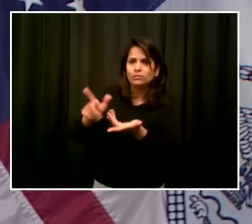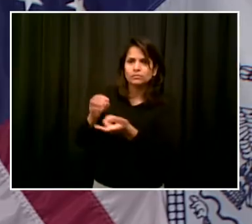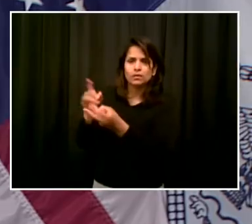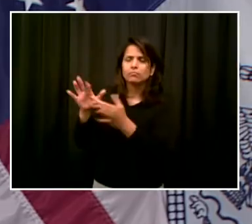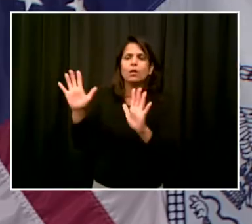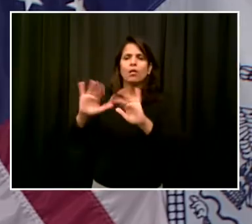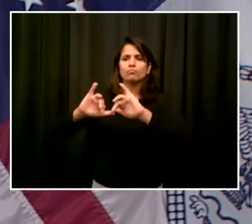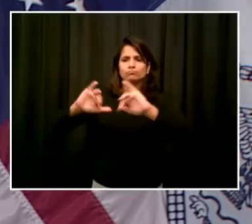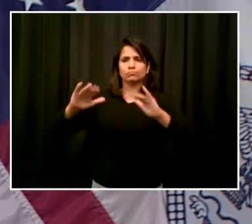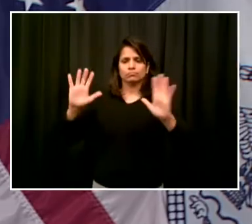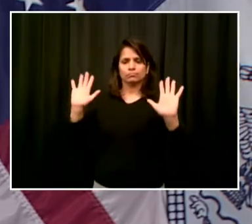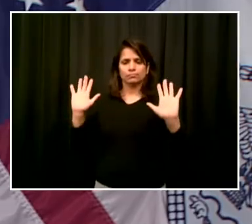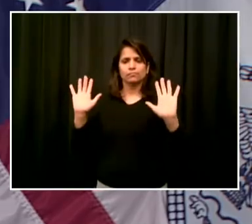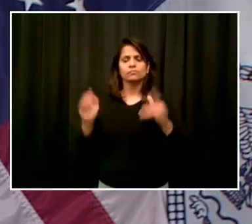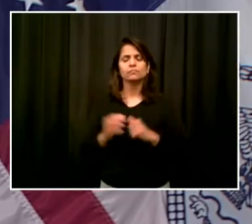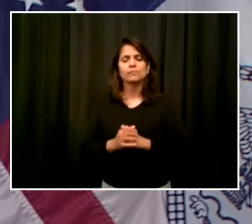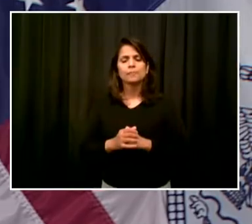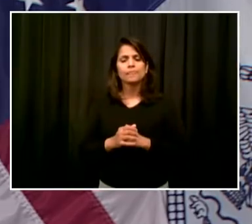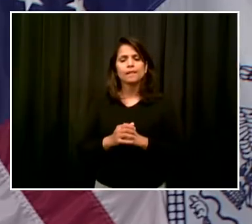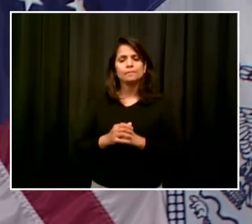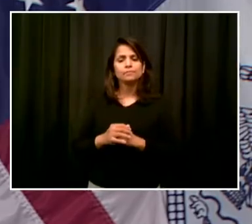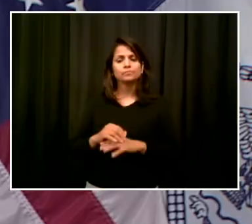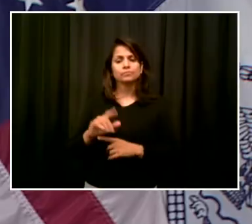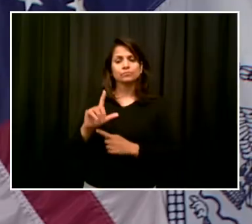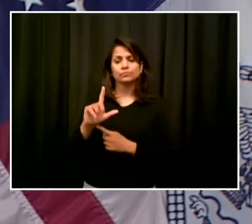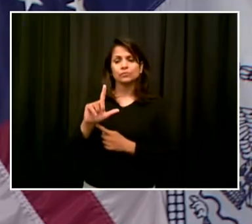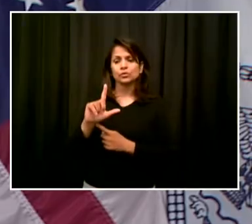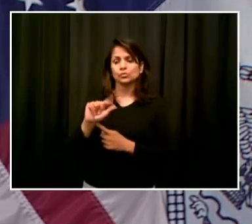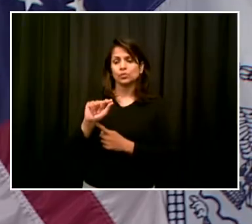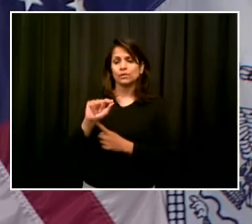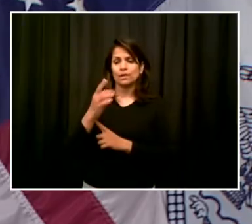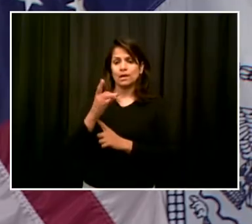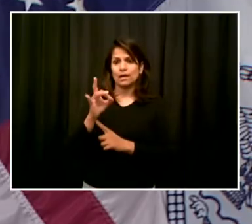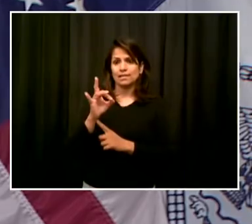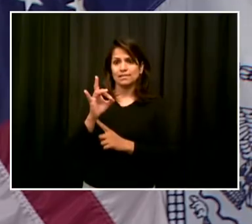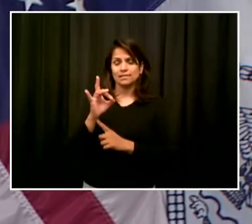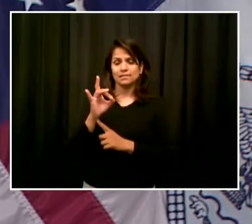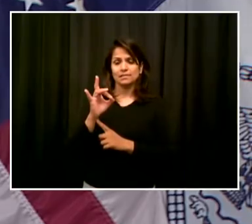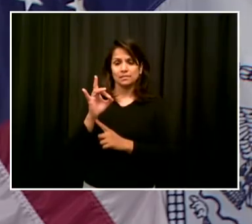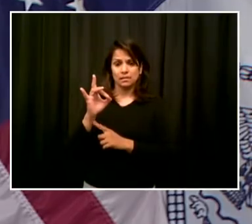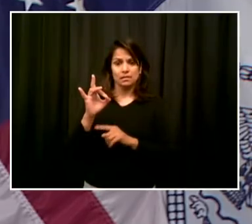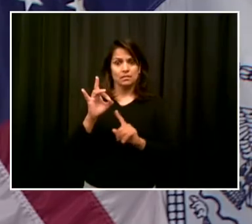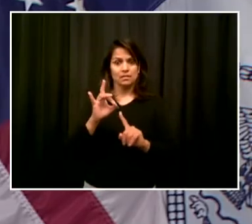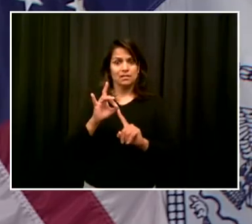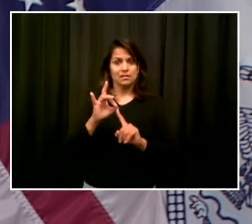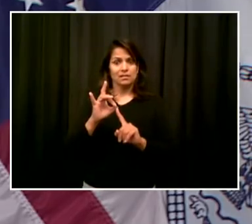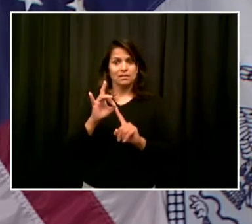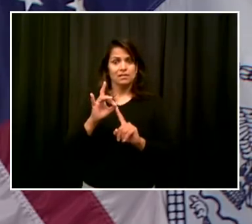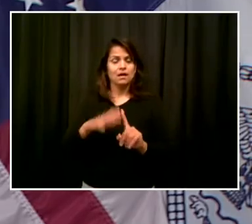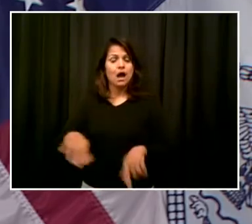REMIND YOU THAT IN 2018 THE NUMBER OF